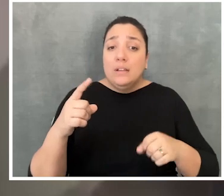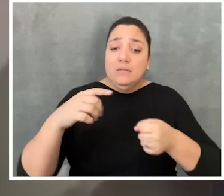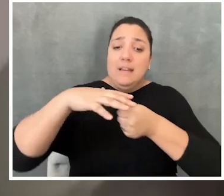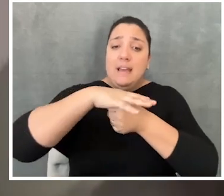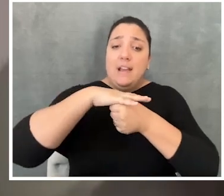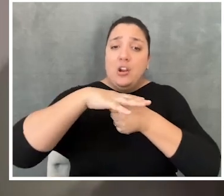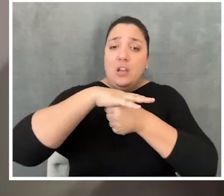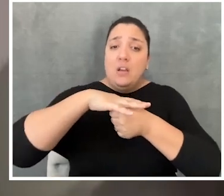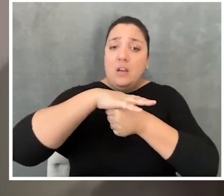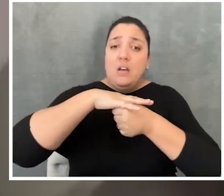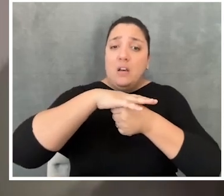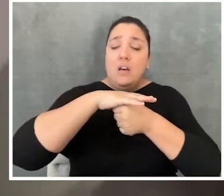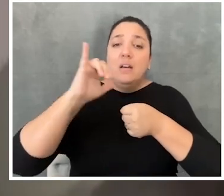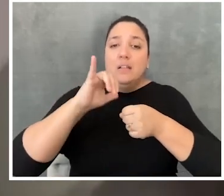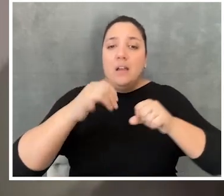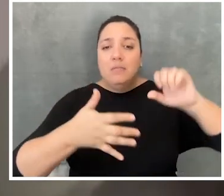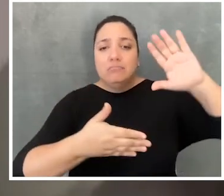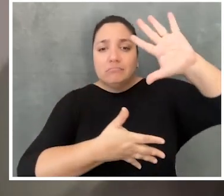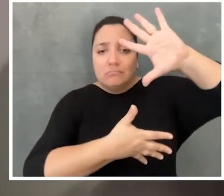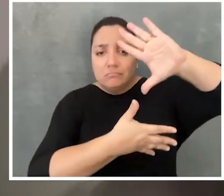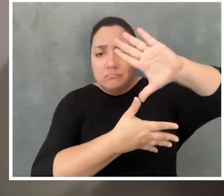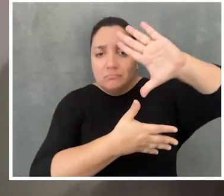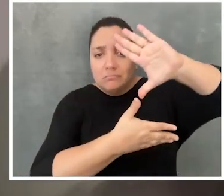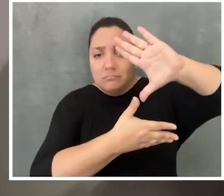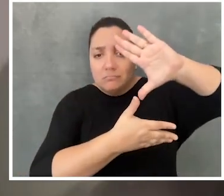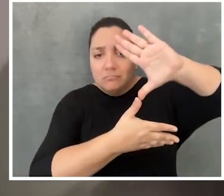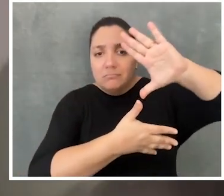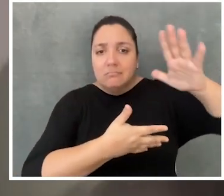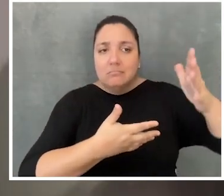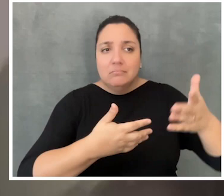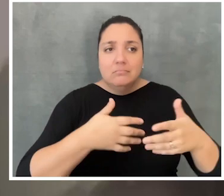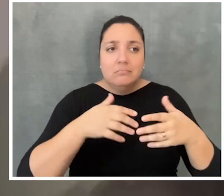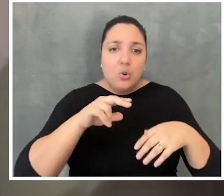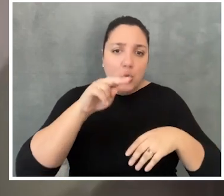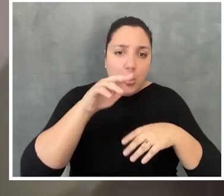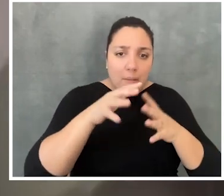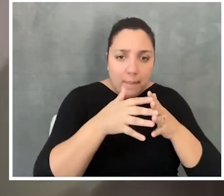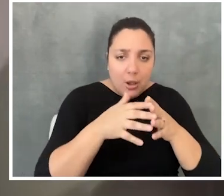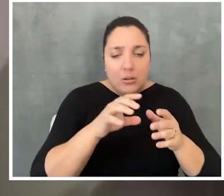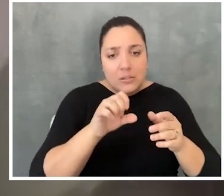And they have a series of treaties or otherwise known as conventions